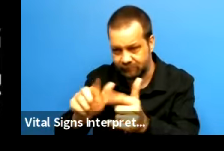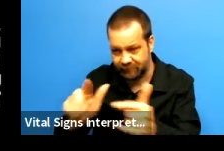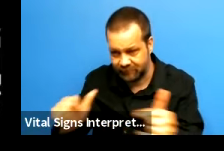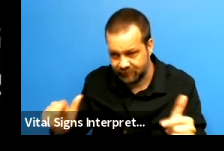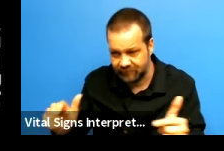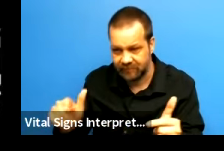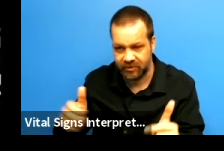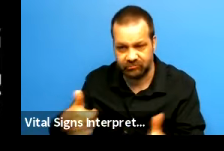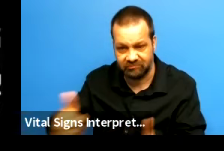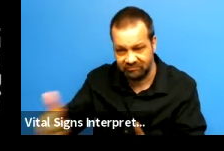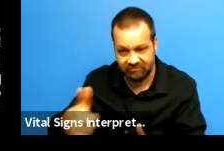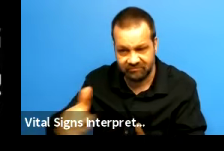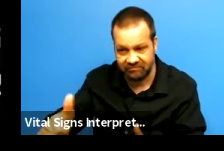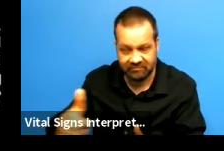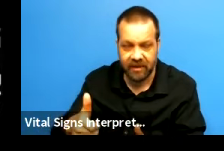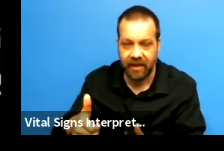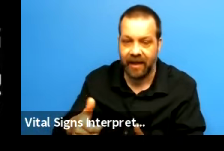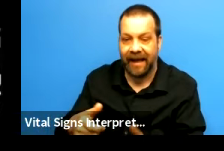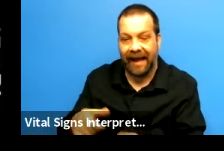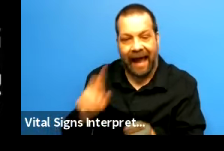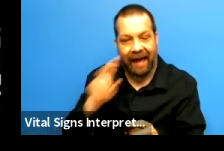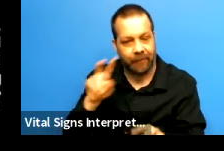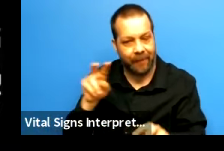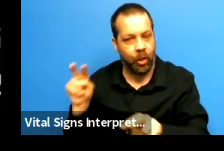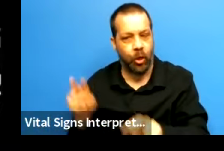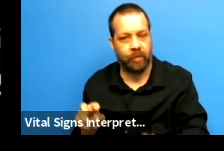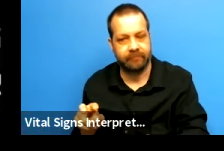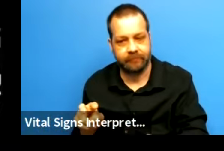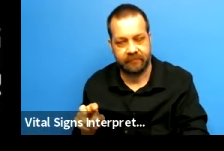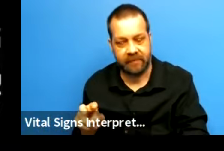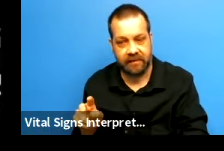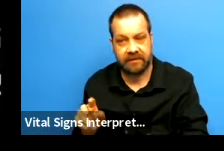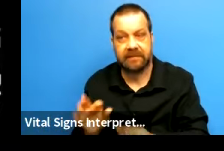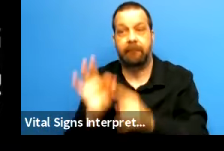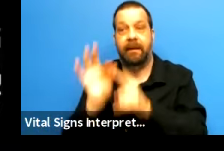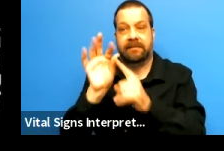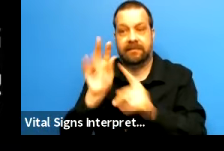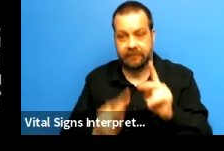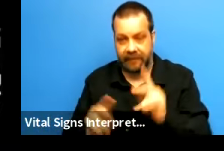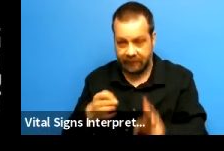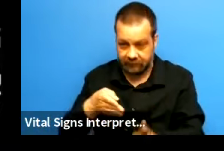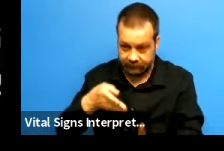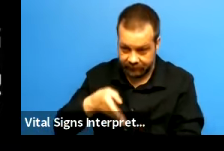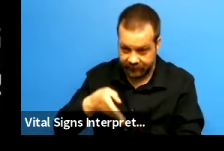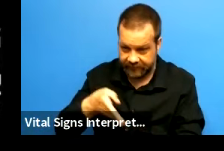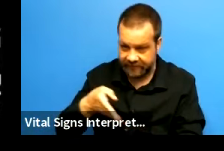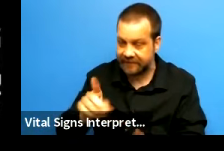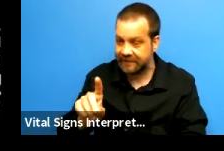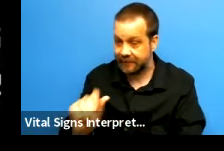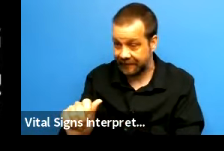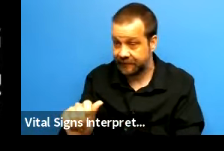These are things that need to be looked at for people with disabilities who may have difficulty social distancing